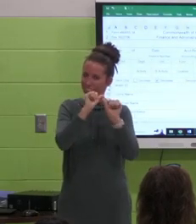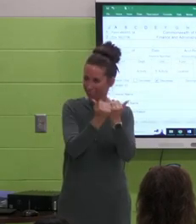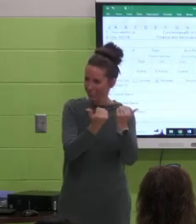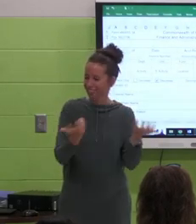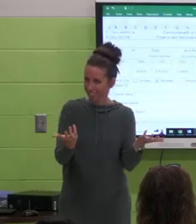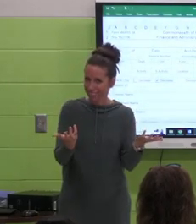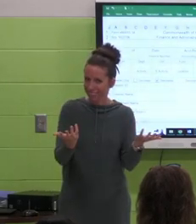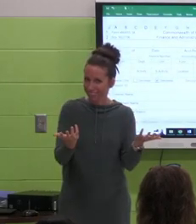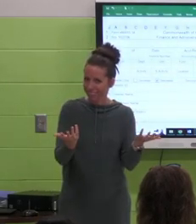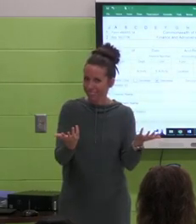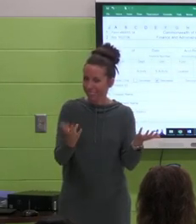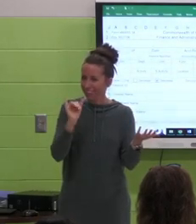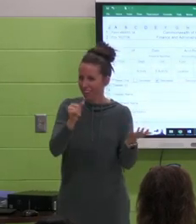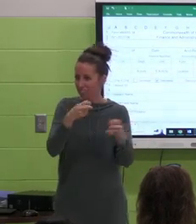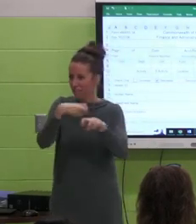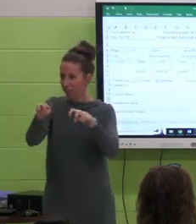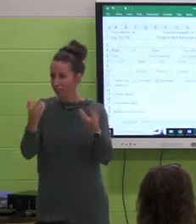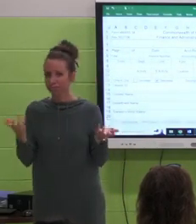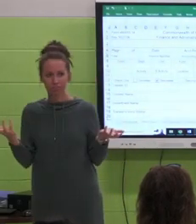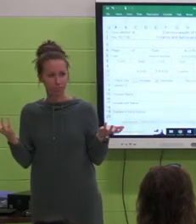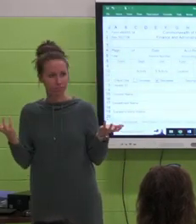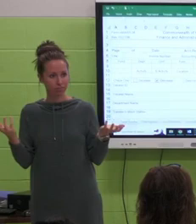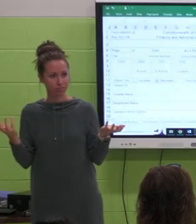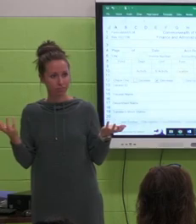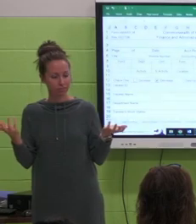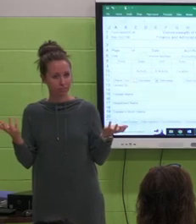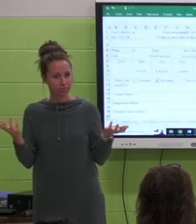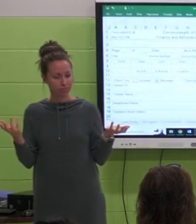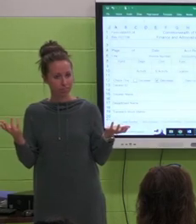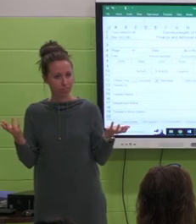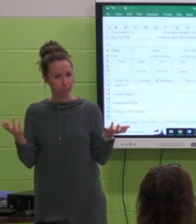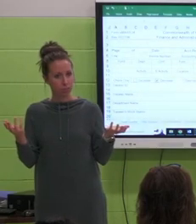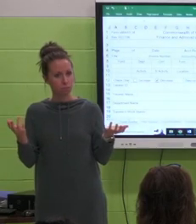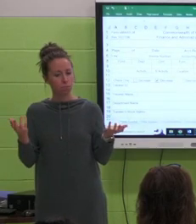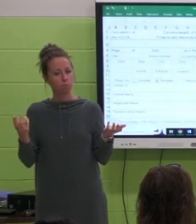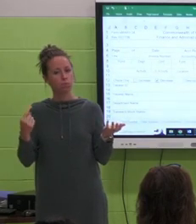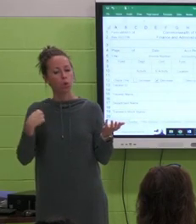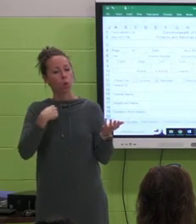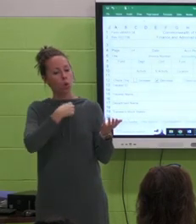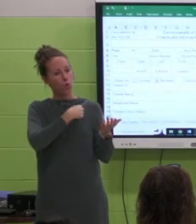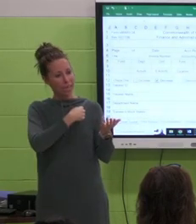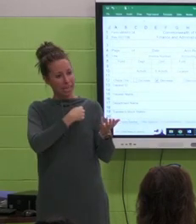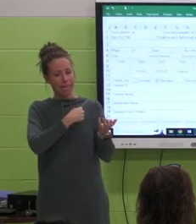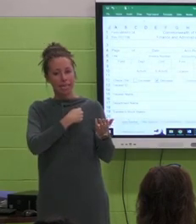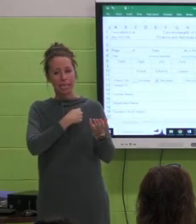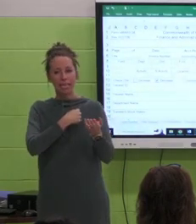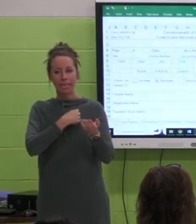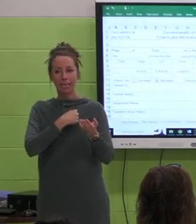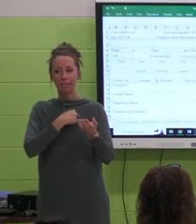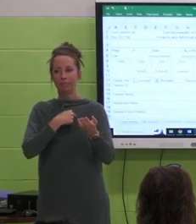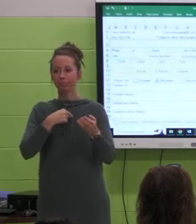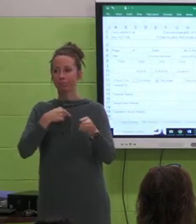and that's difficult to do so we're trying to very we are walking that fine line because some